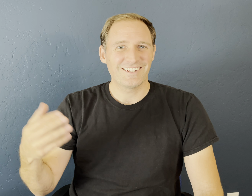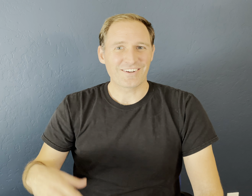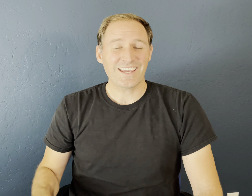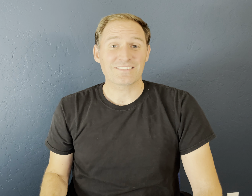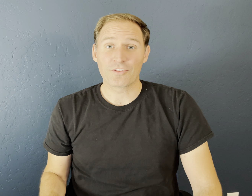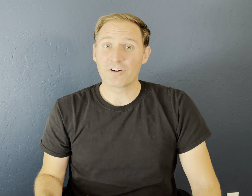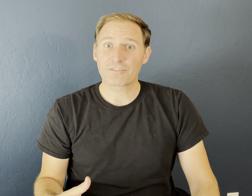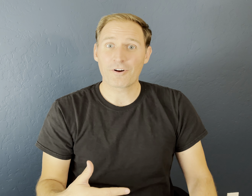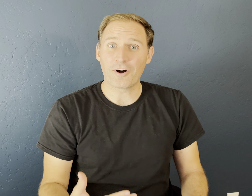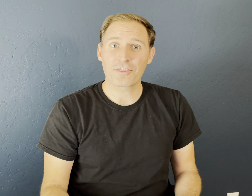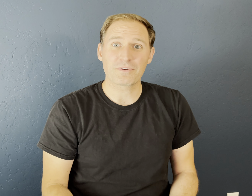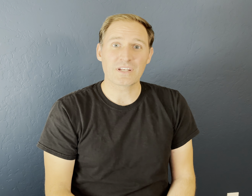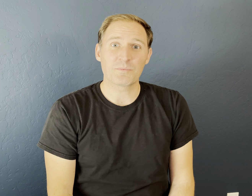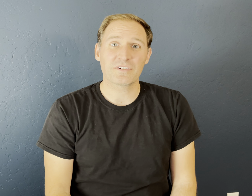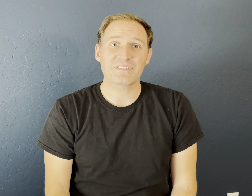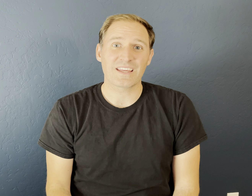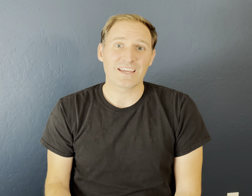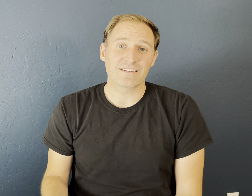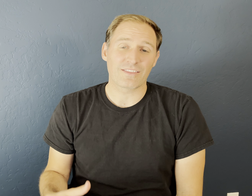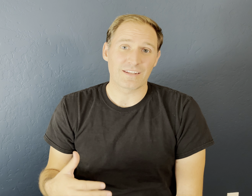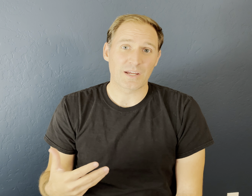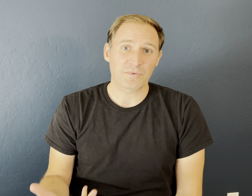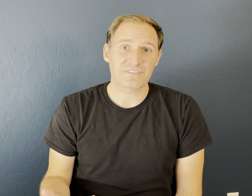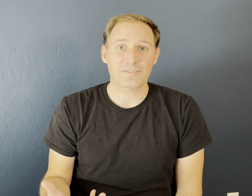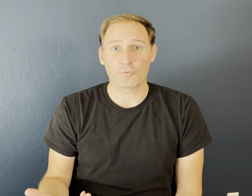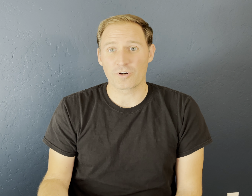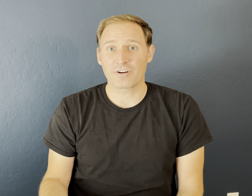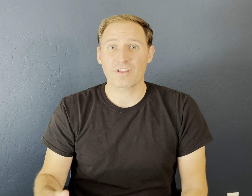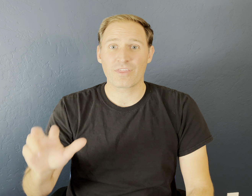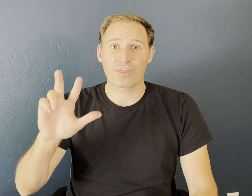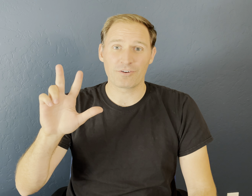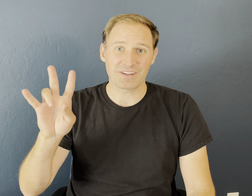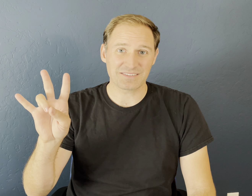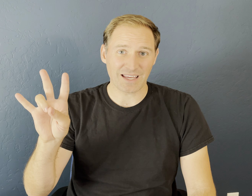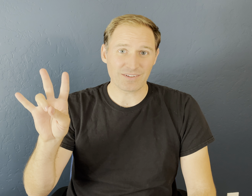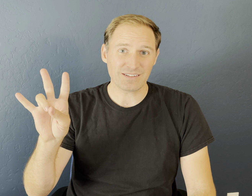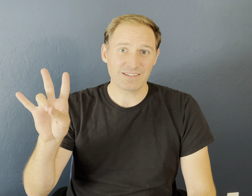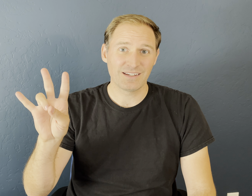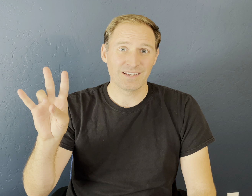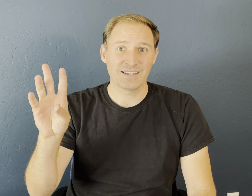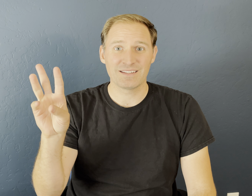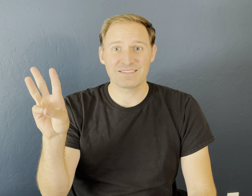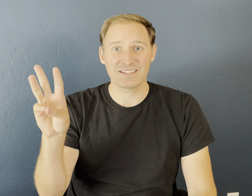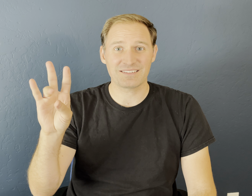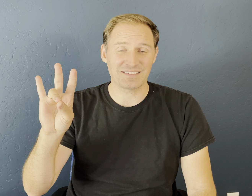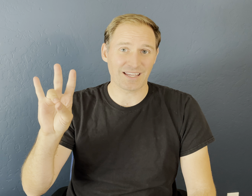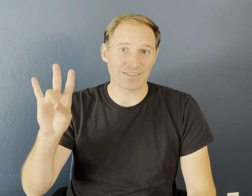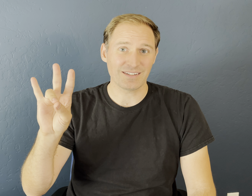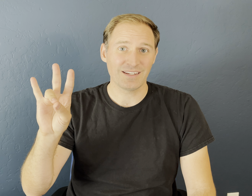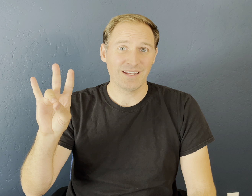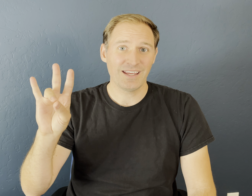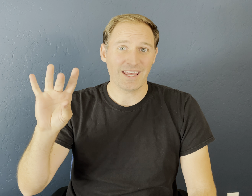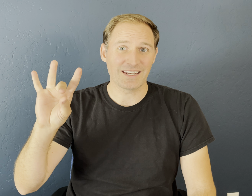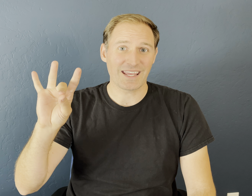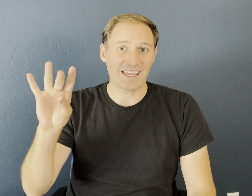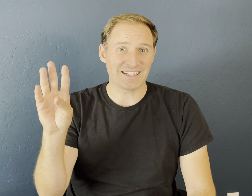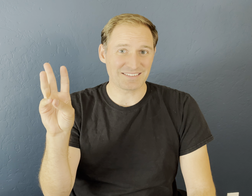Okay, so those are all three numbers, and the numbers were 37, 67, and 86.